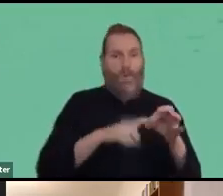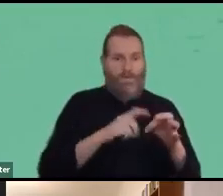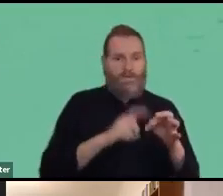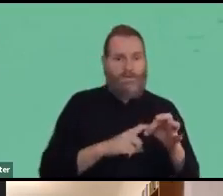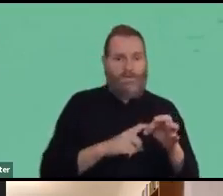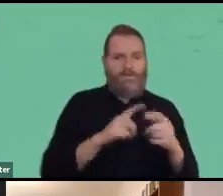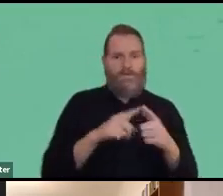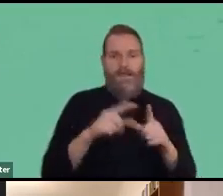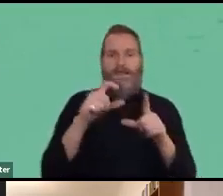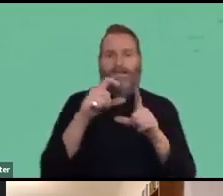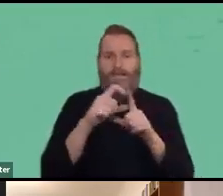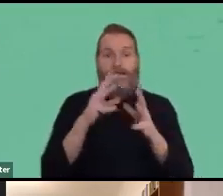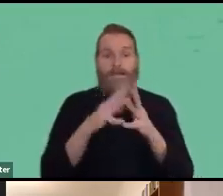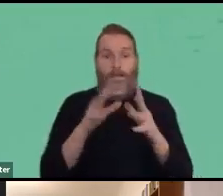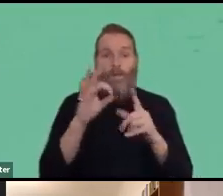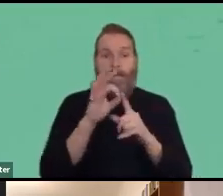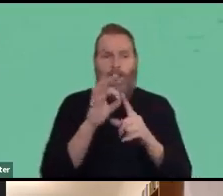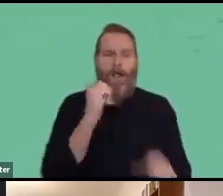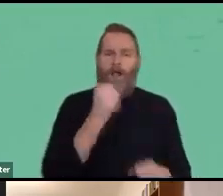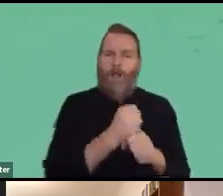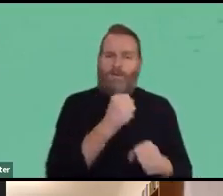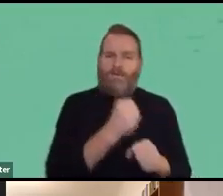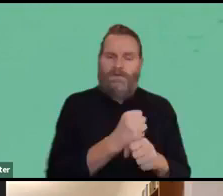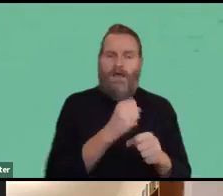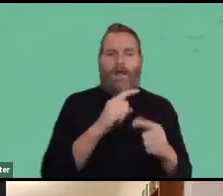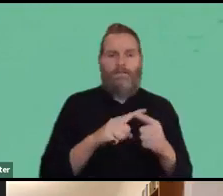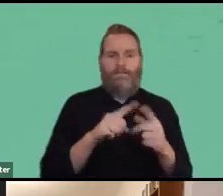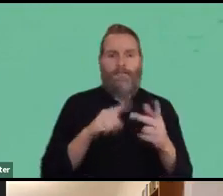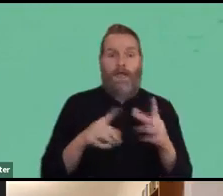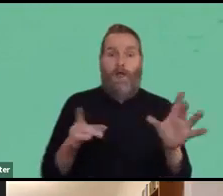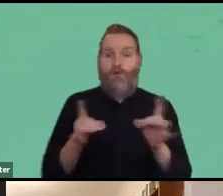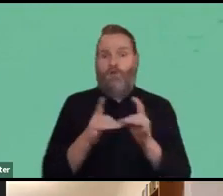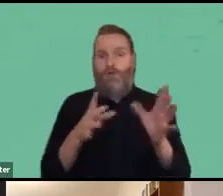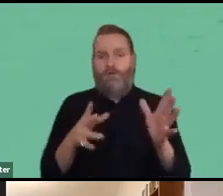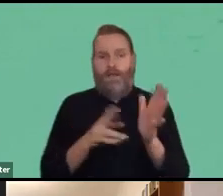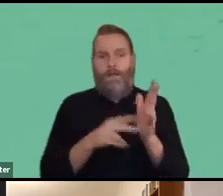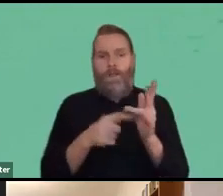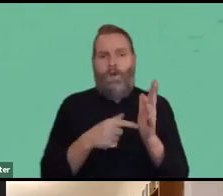solidarity from a Unite community member in Nottingham, the ARMs northeast branch,